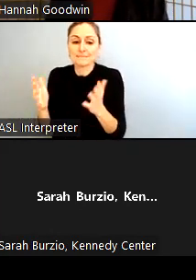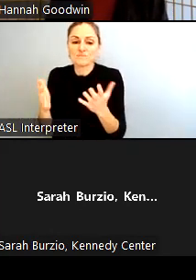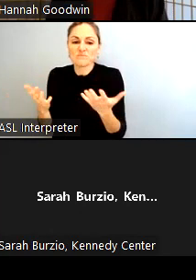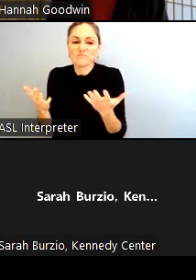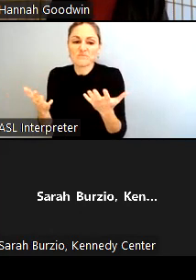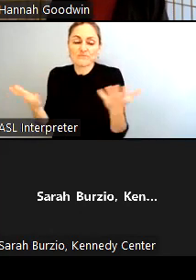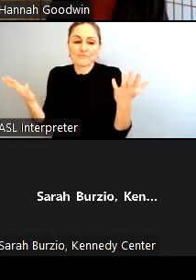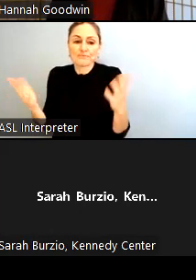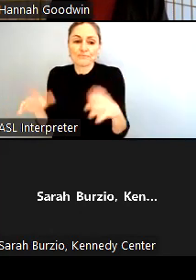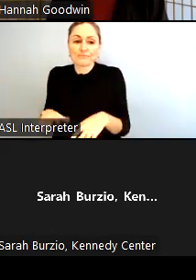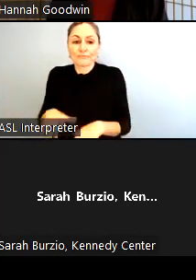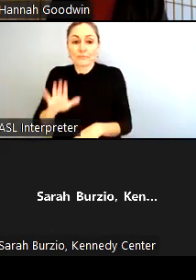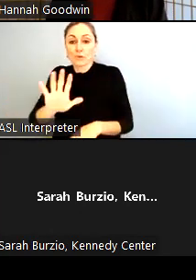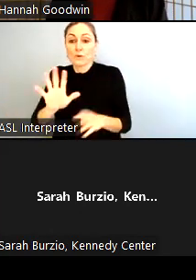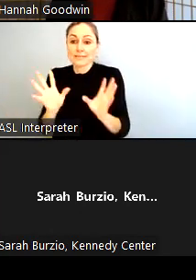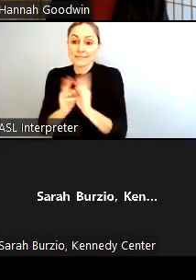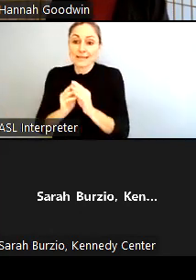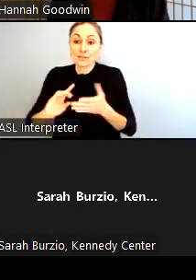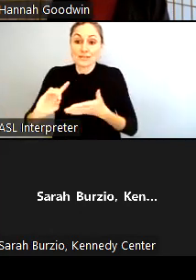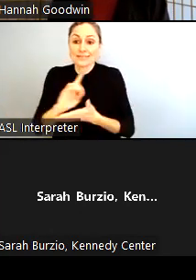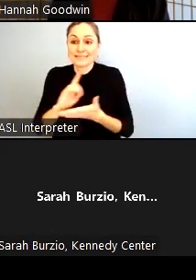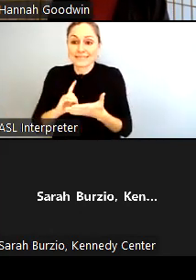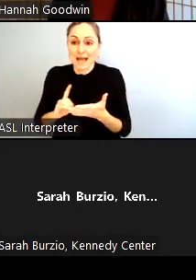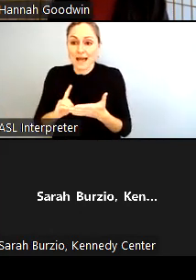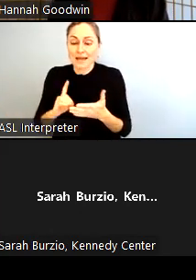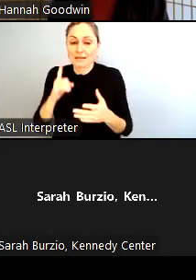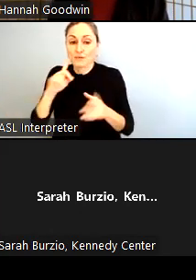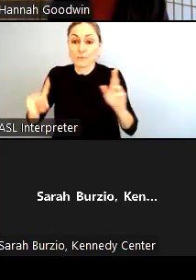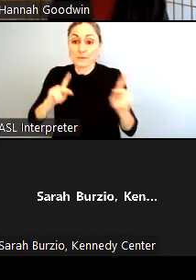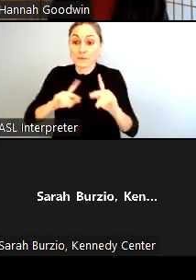is your session designed for people who are new to the field?